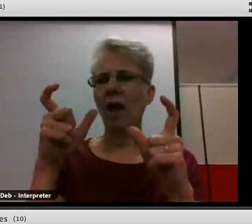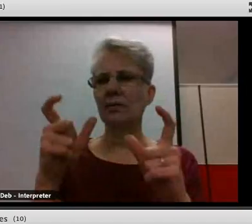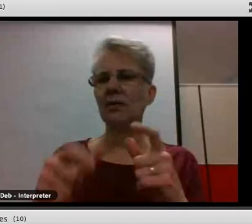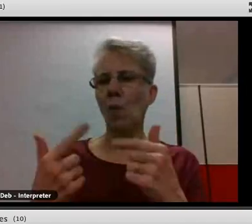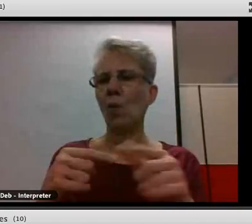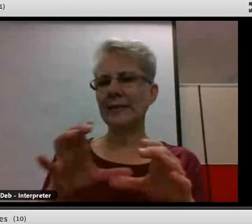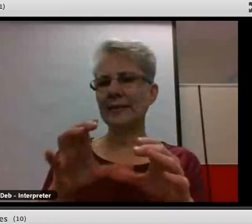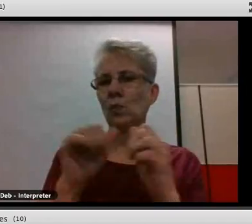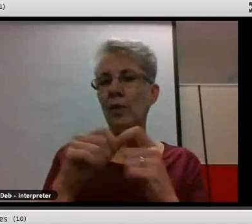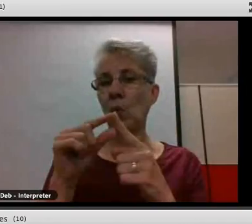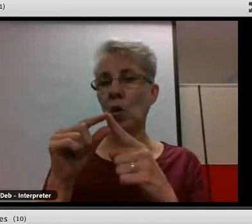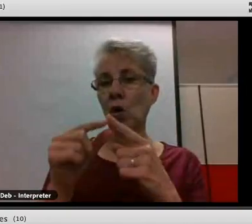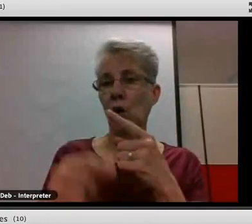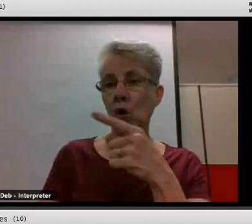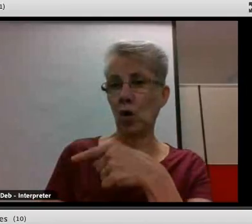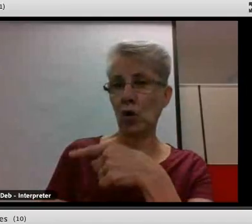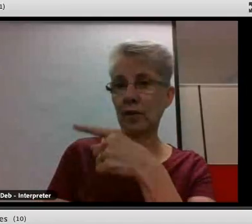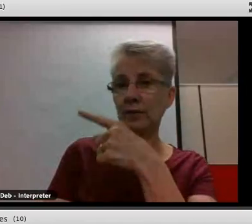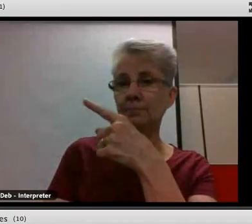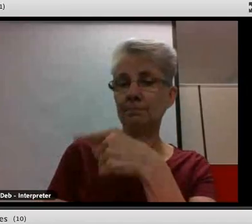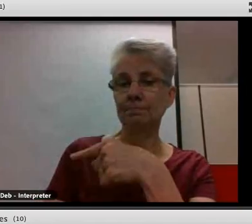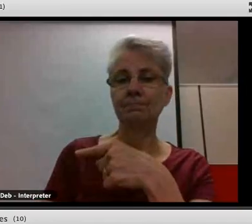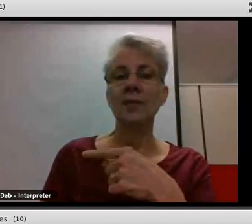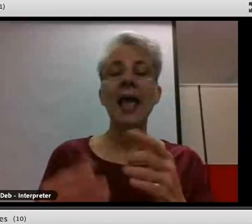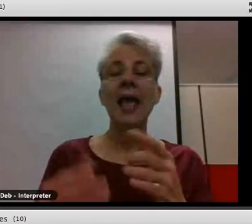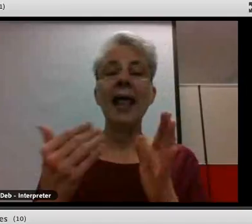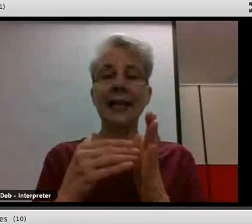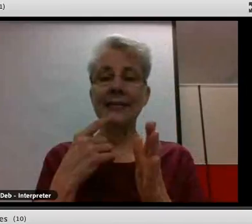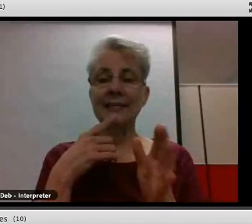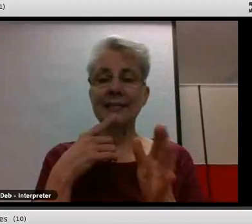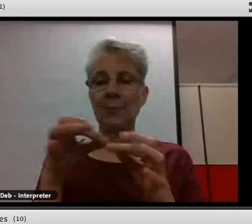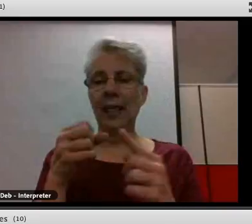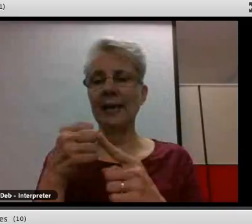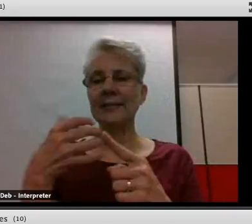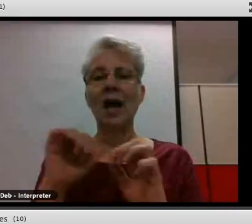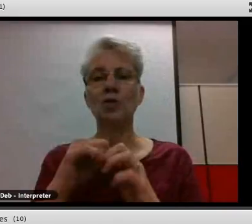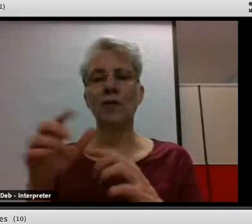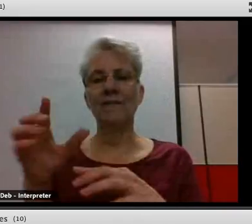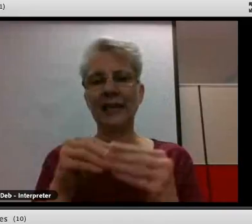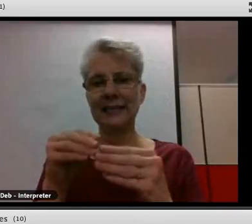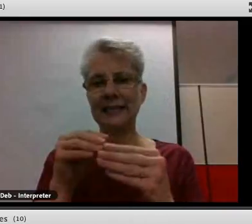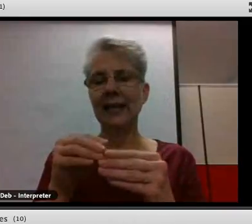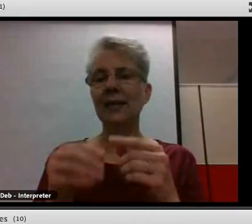It's free. It's just an add-on to Chrome. And I think you just have to practice with it a little bit